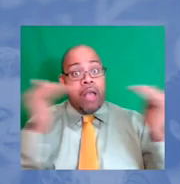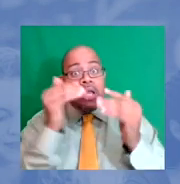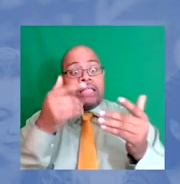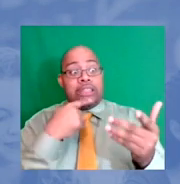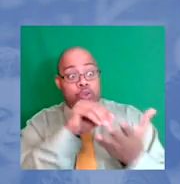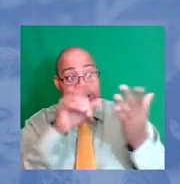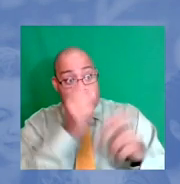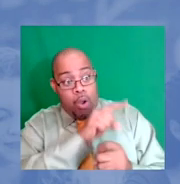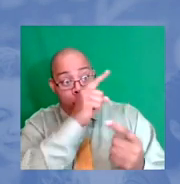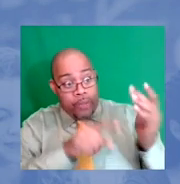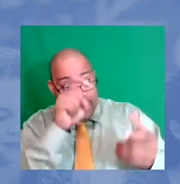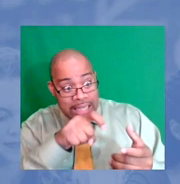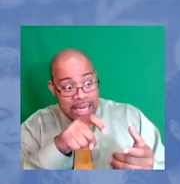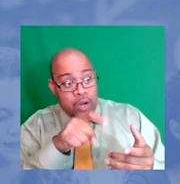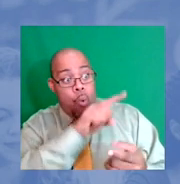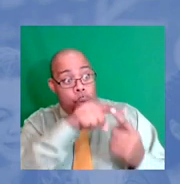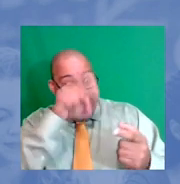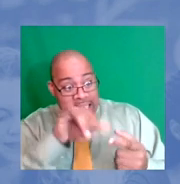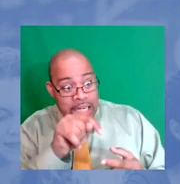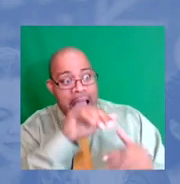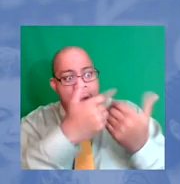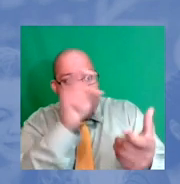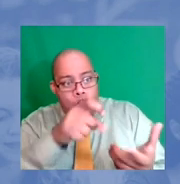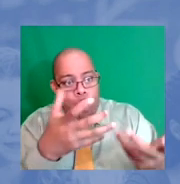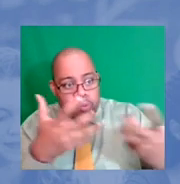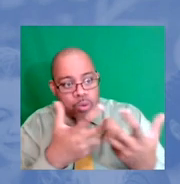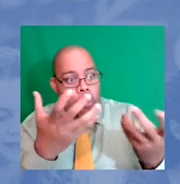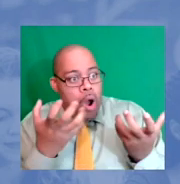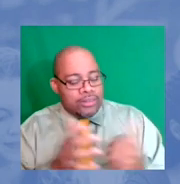THEY NEED IT AND WE KNOW STUDENTS BY NAME AND NEEDLE AND YOUR ABILITY TO LEAN IN AND